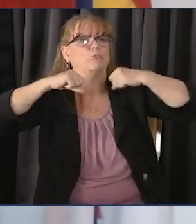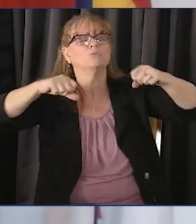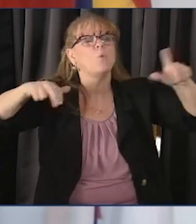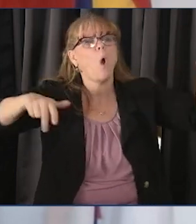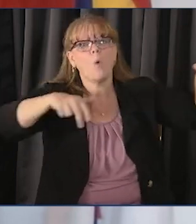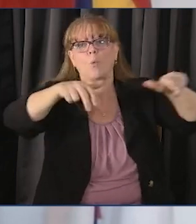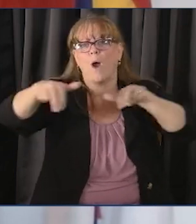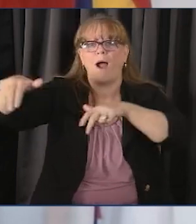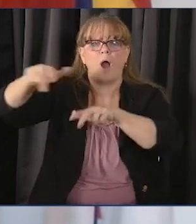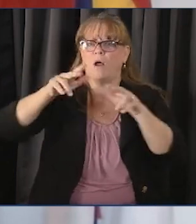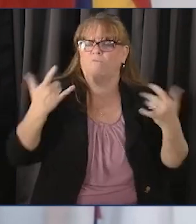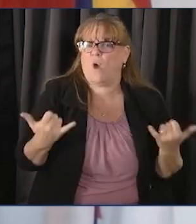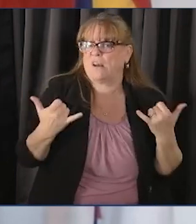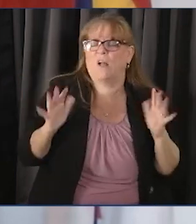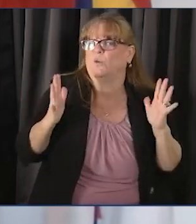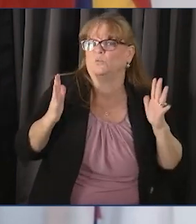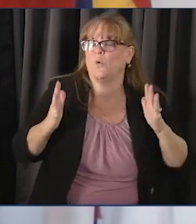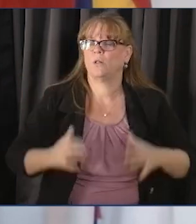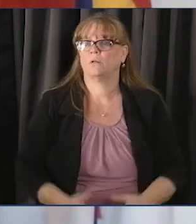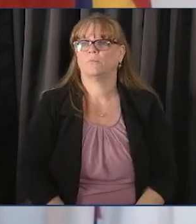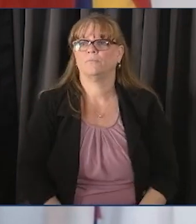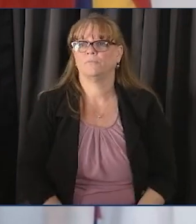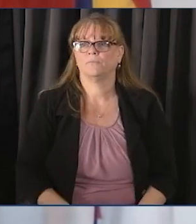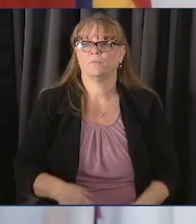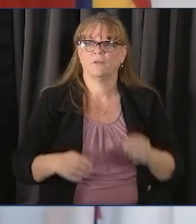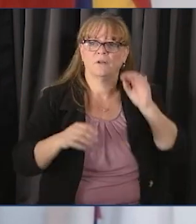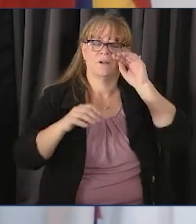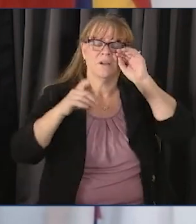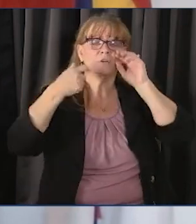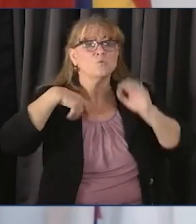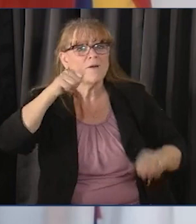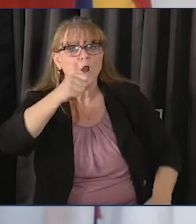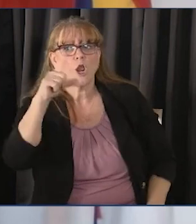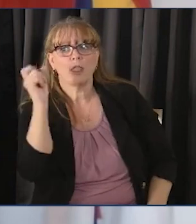So there will be a visible law enforcement at the state capitol tomorrow. Morning.